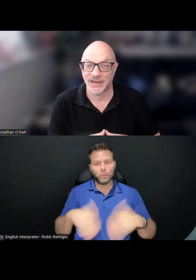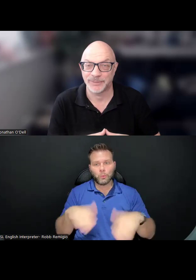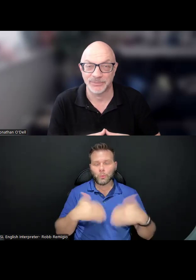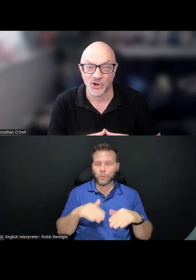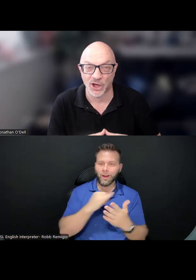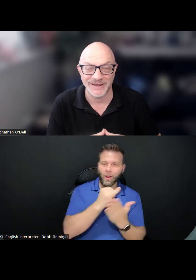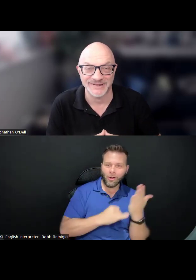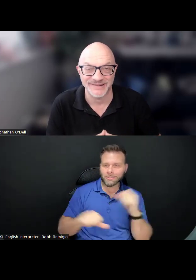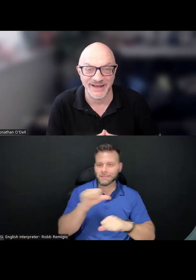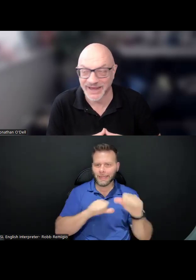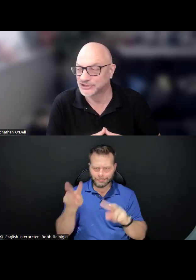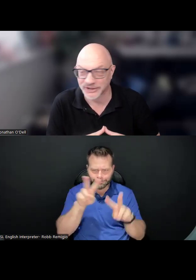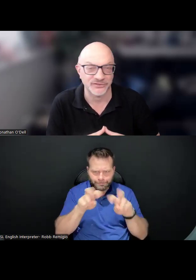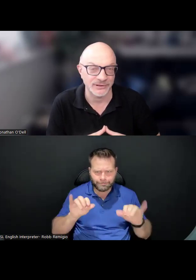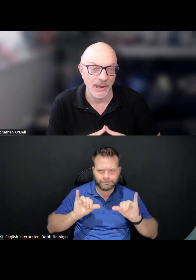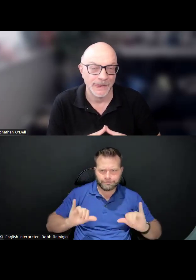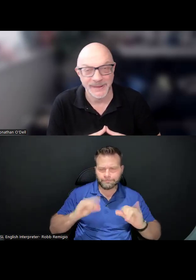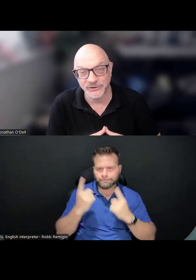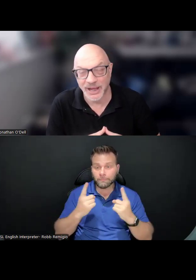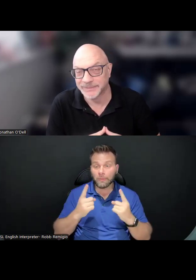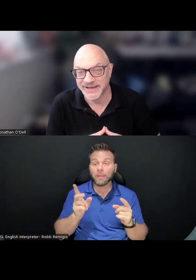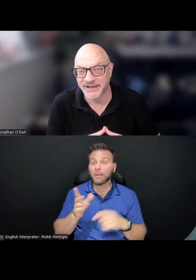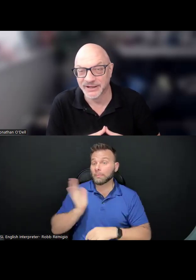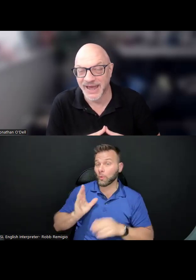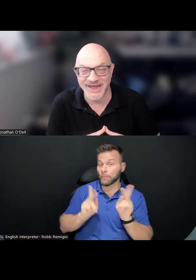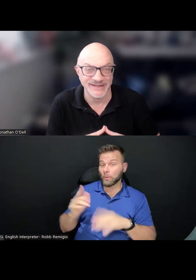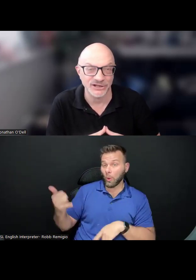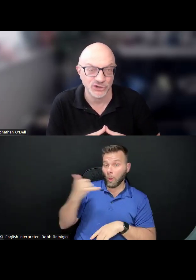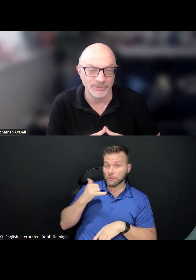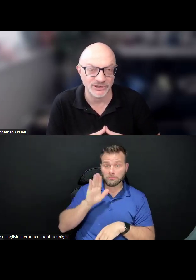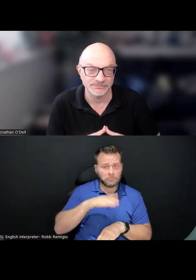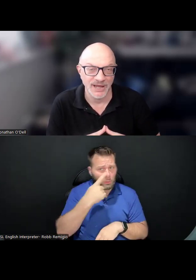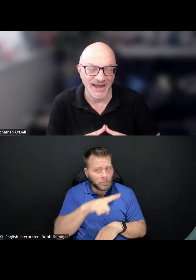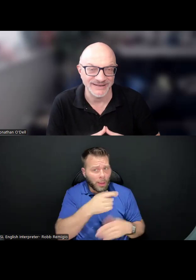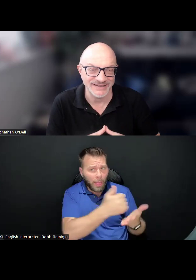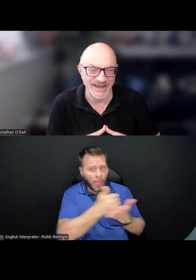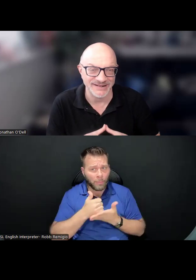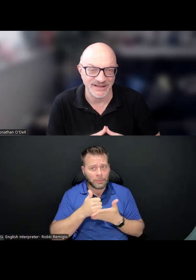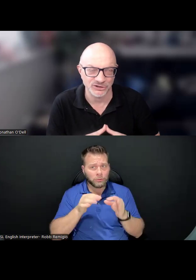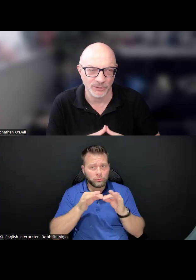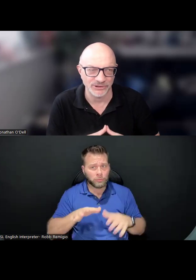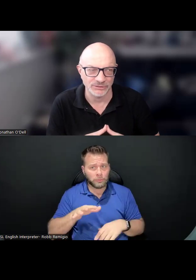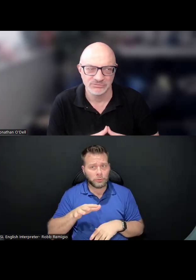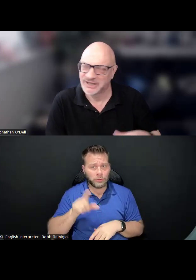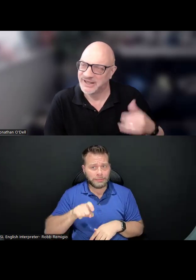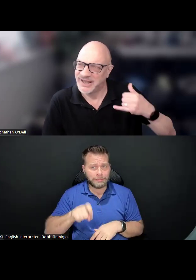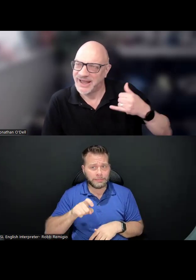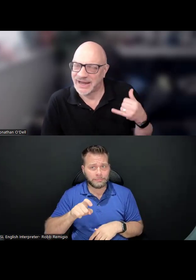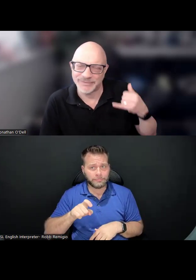That by itself is an art and I've actually had people call me, hey, Jonathan, can you help me get an ASL interpreter, I